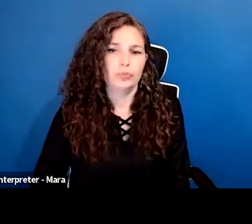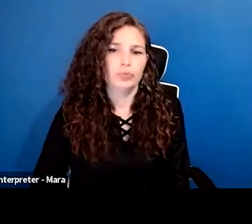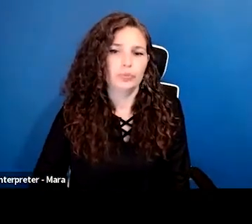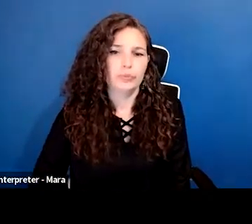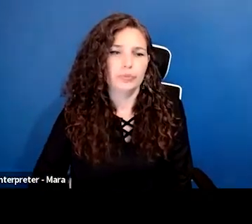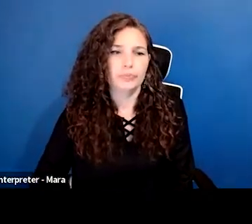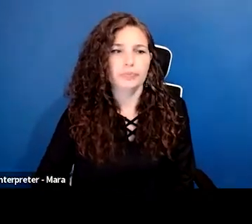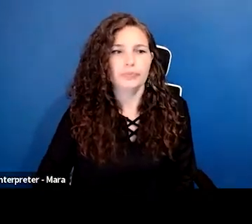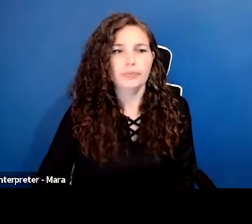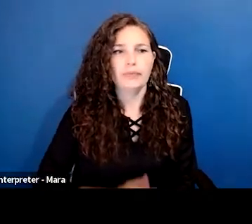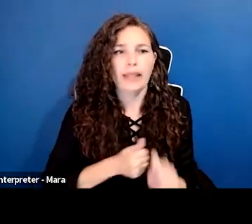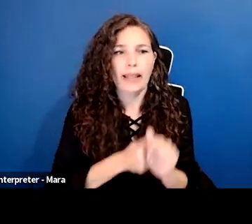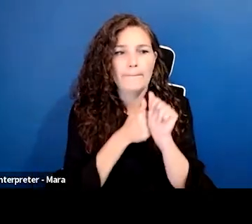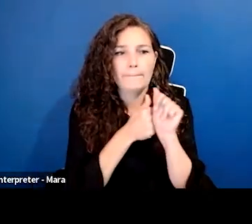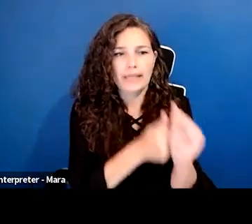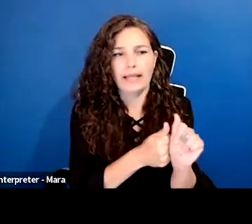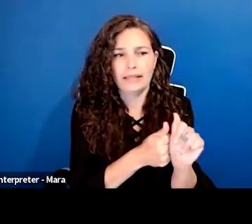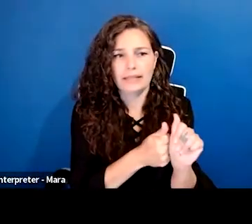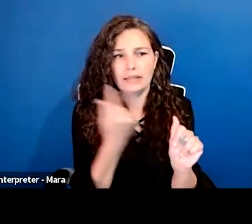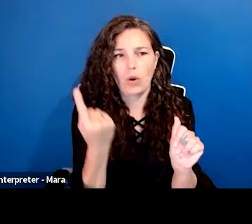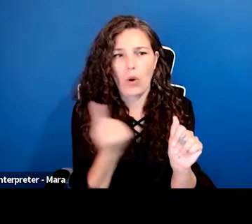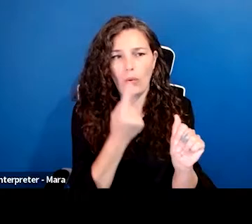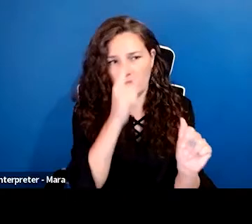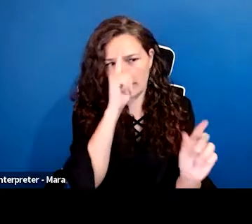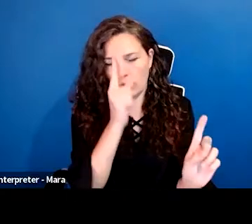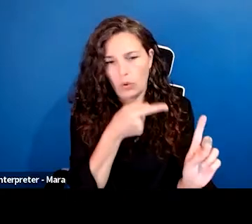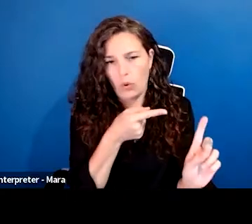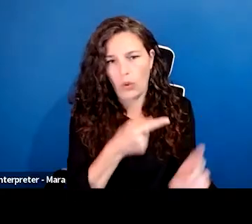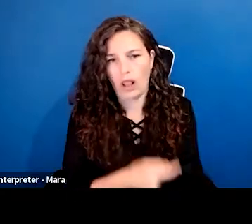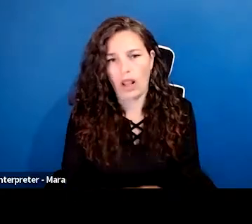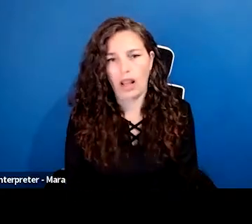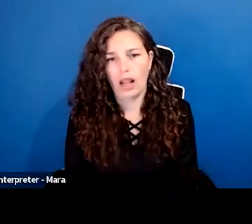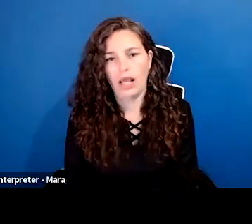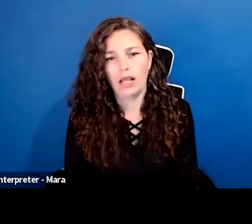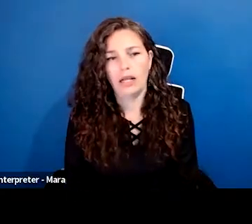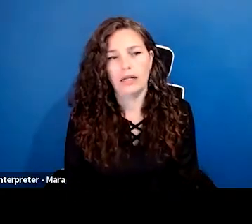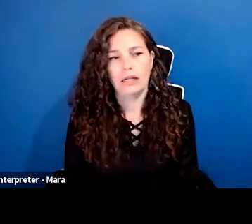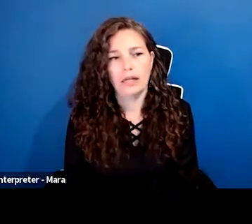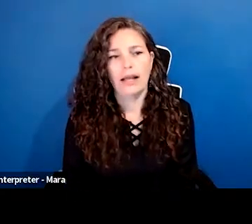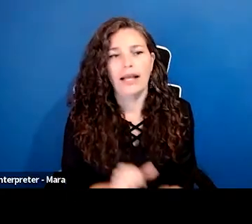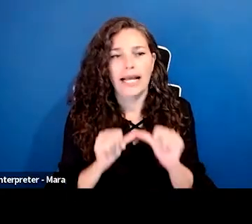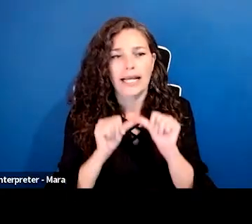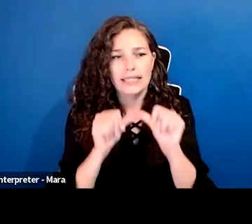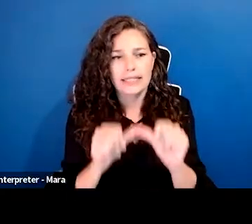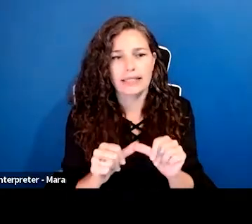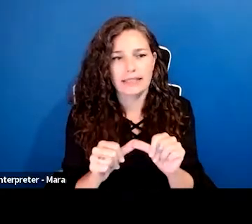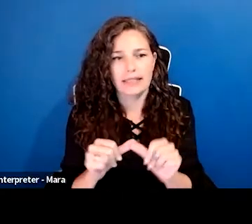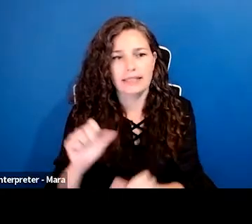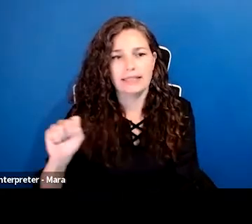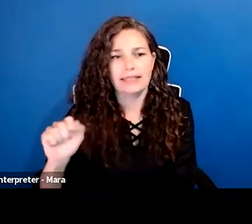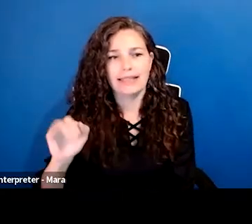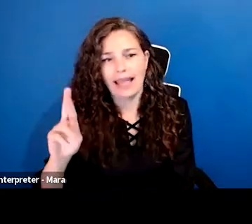Compliance is always the goal. A consistent SAG-AFTRA presence onset